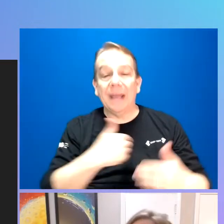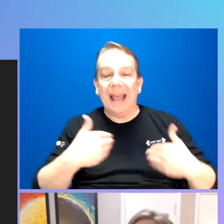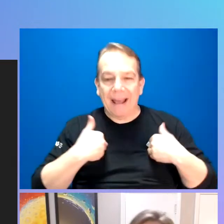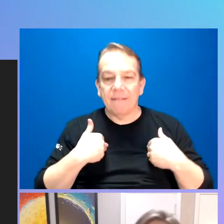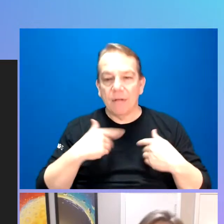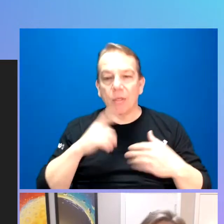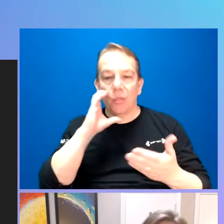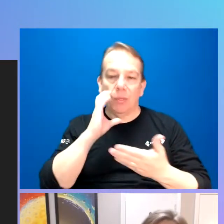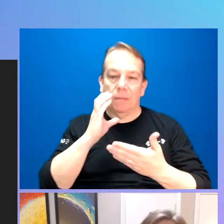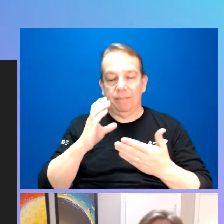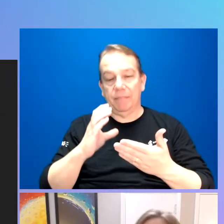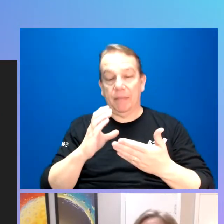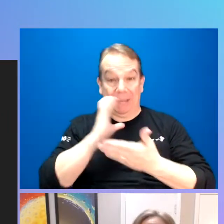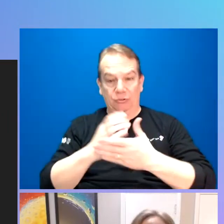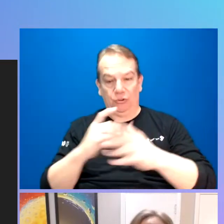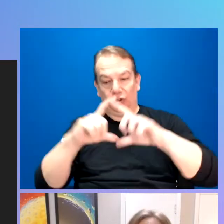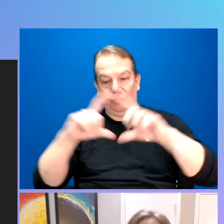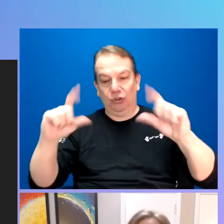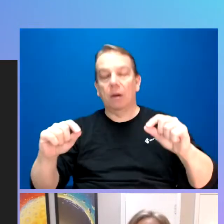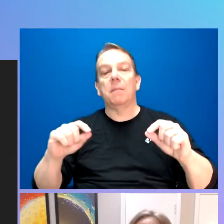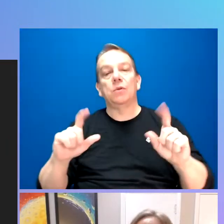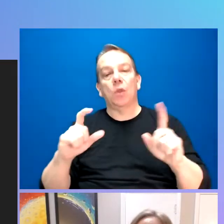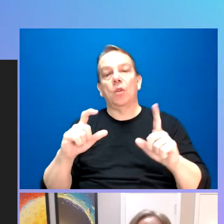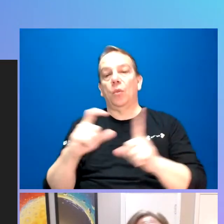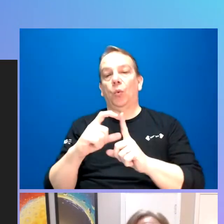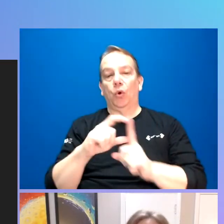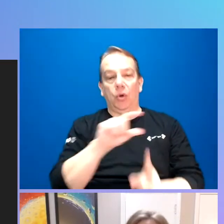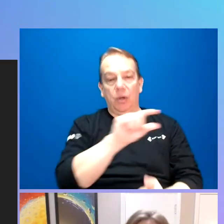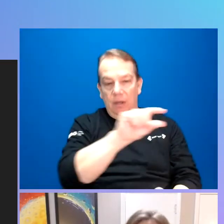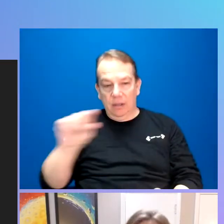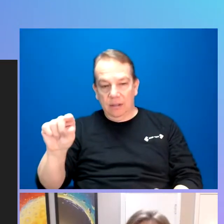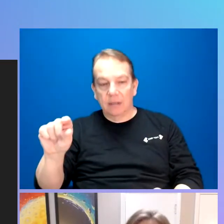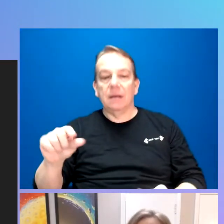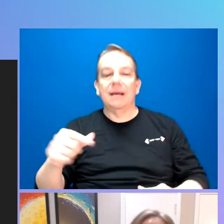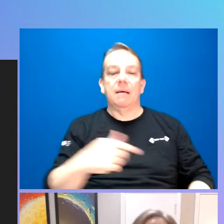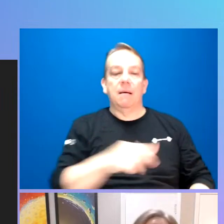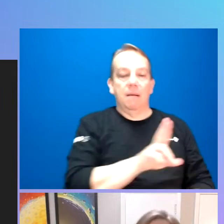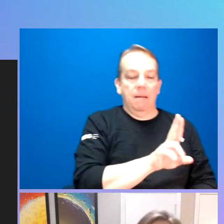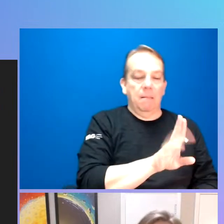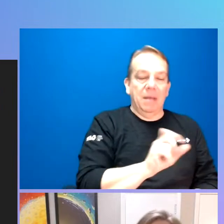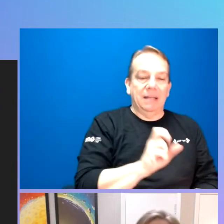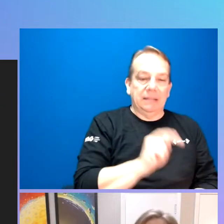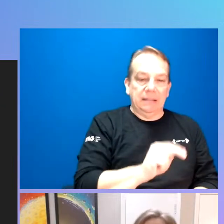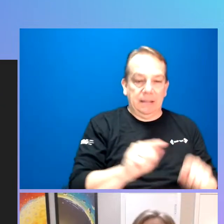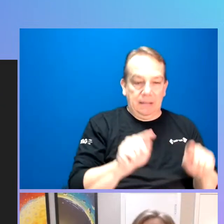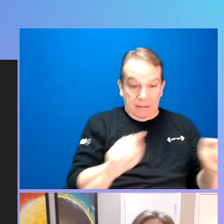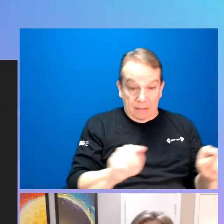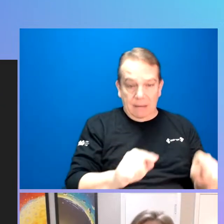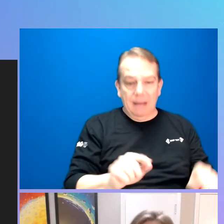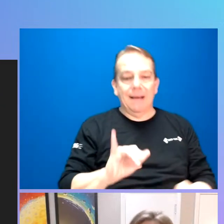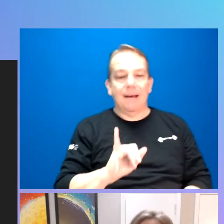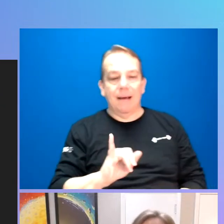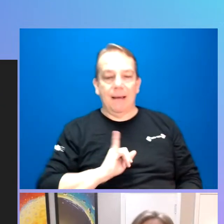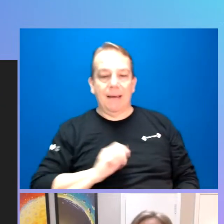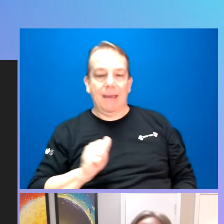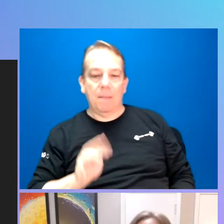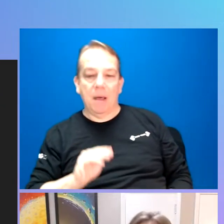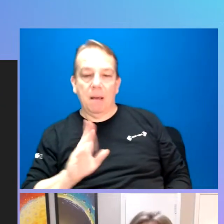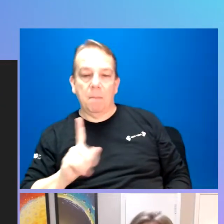inside of some brackets, followed by the text. I am a button and then a backslash, and the word button inside of